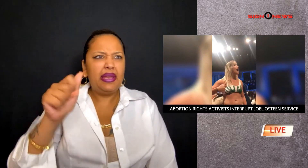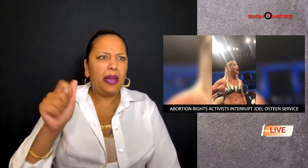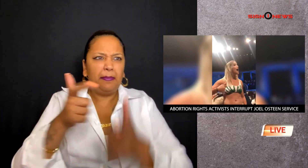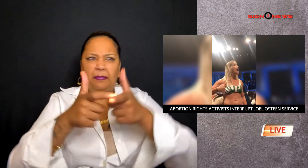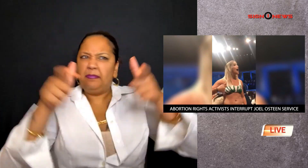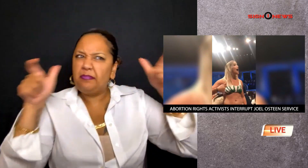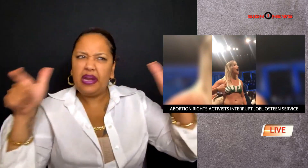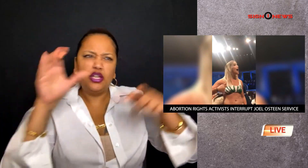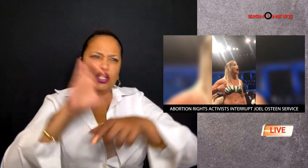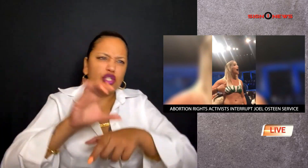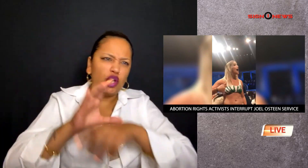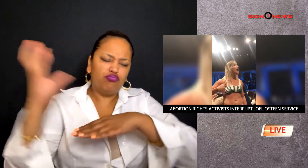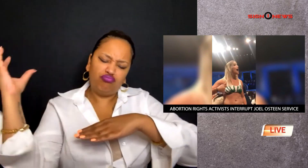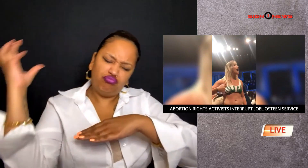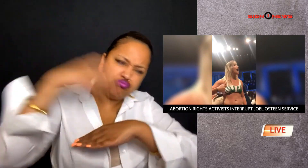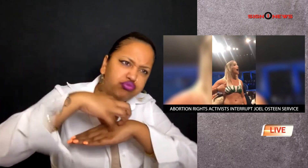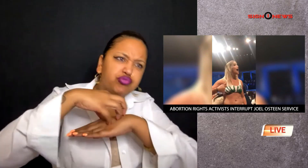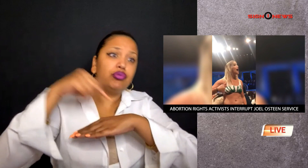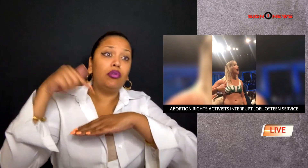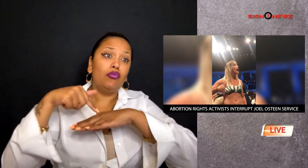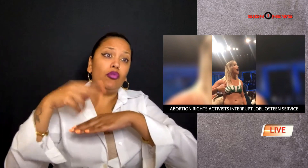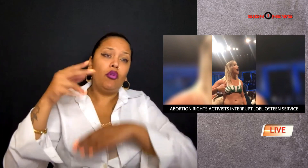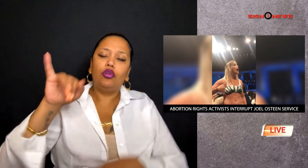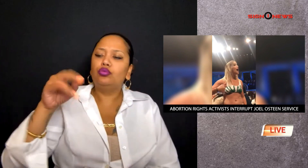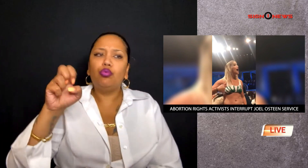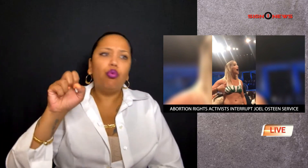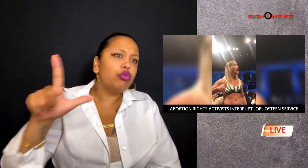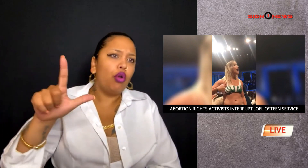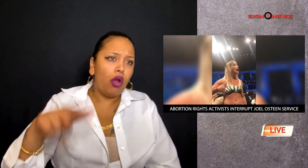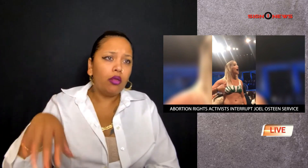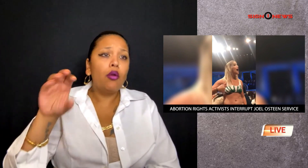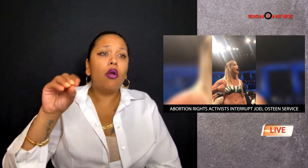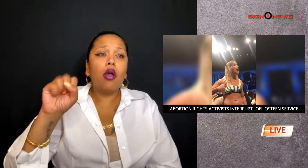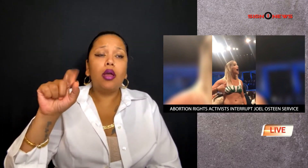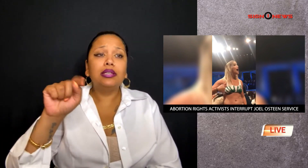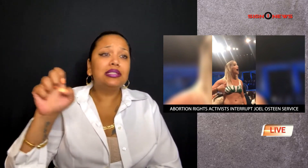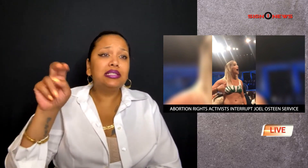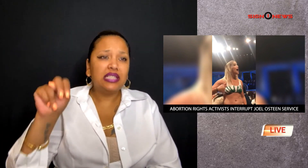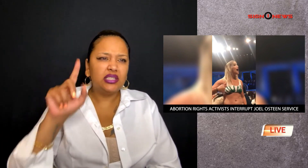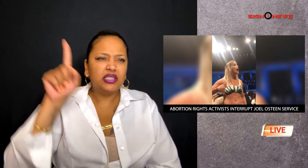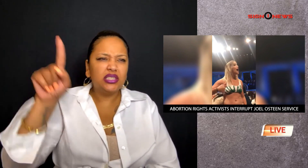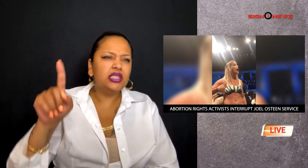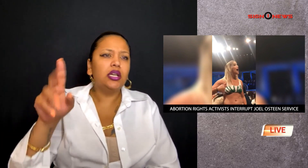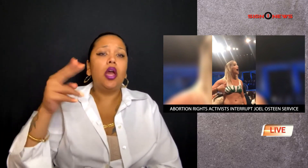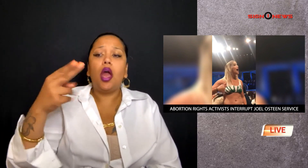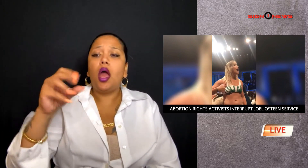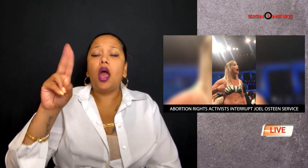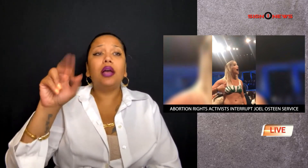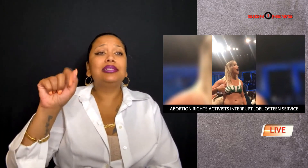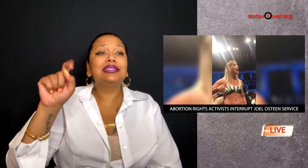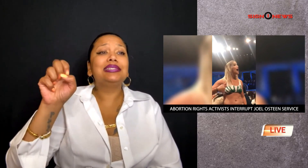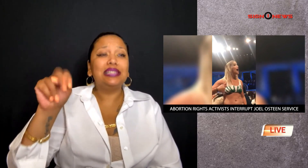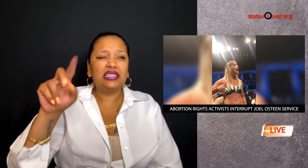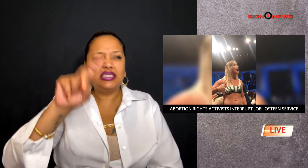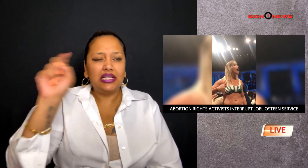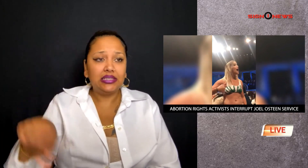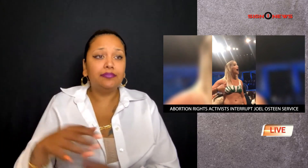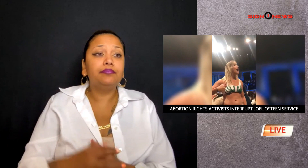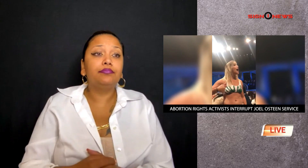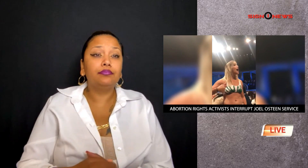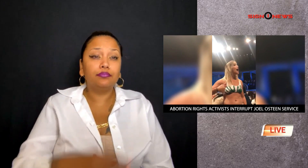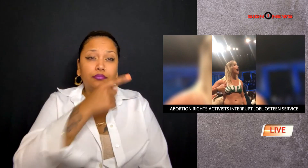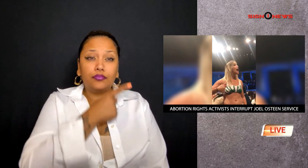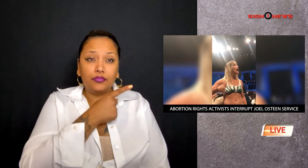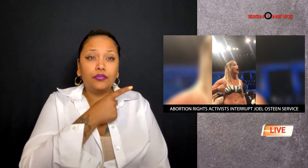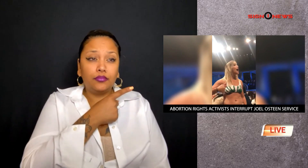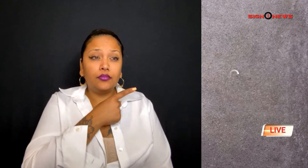at the mega church of Joel Osteen in Houston here's the video